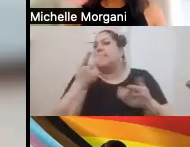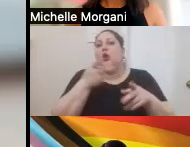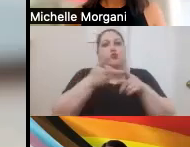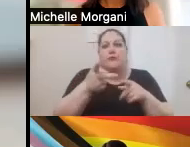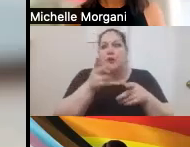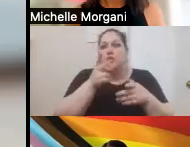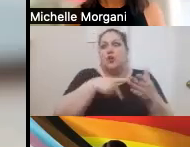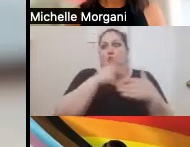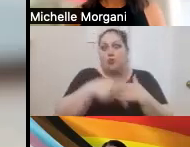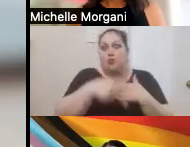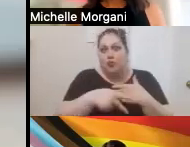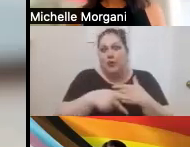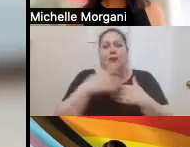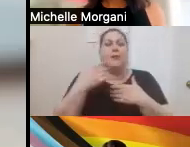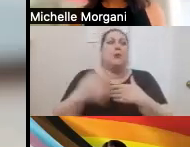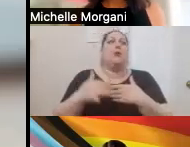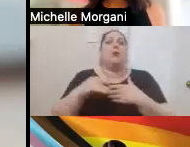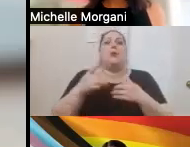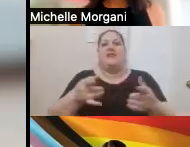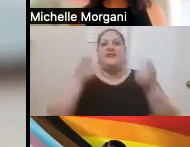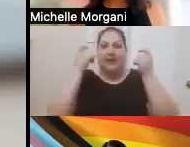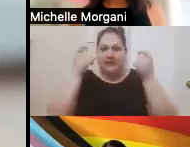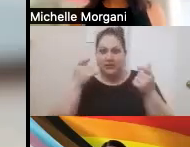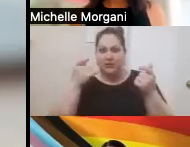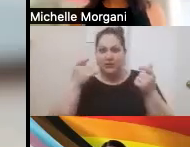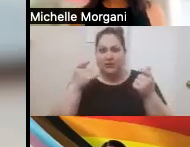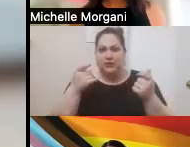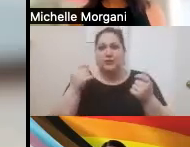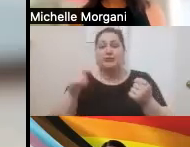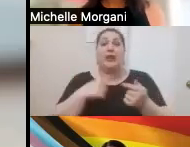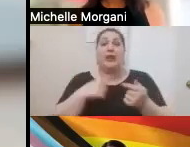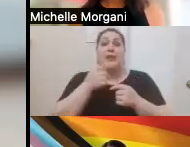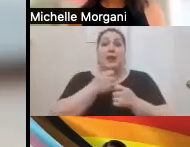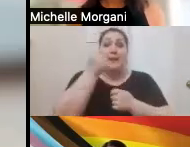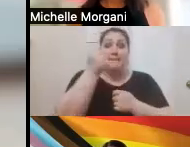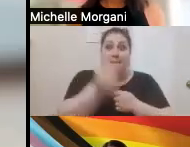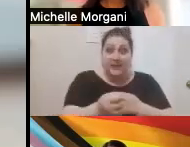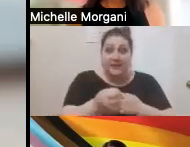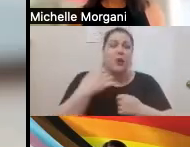increases and then in placements are often extremely fast paced.